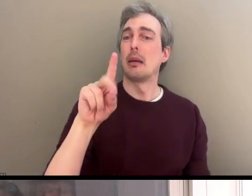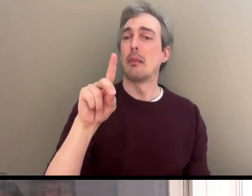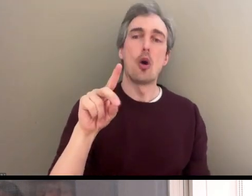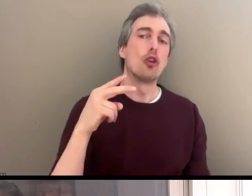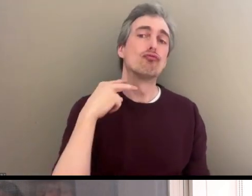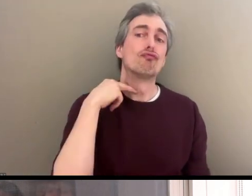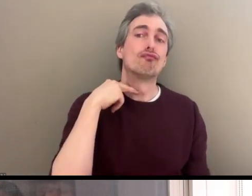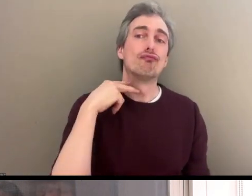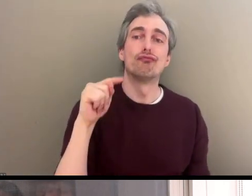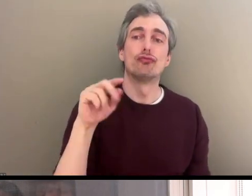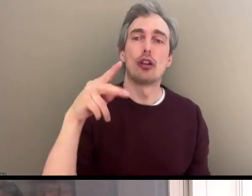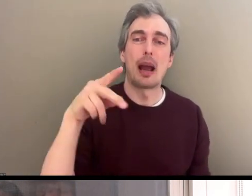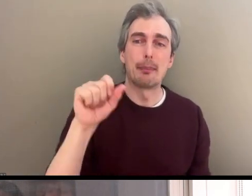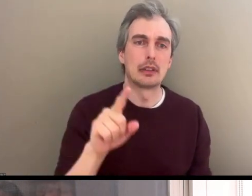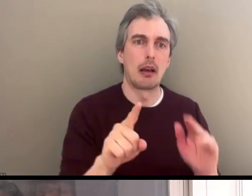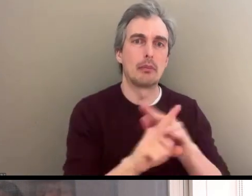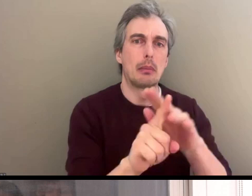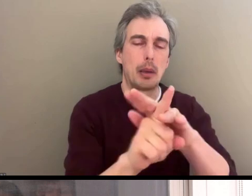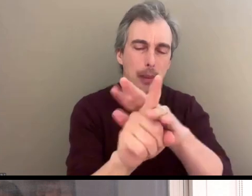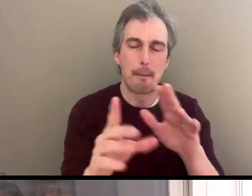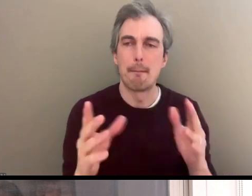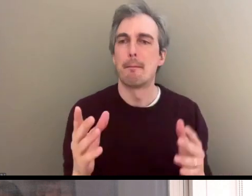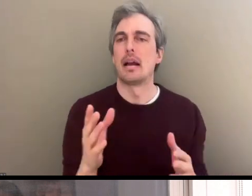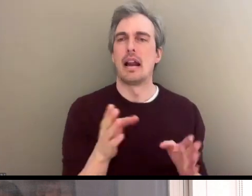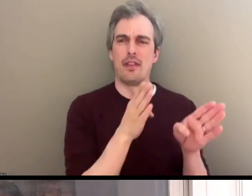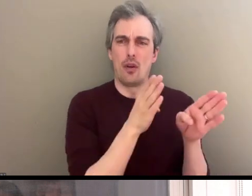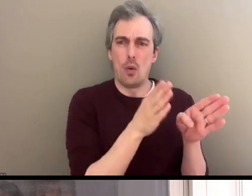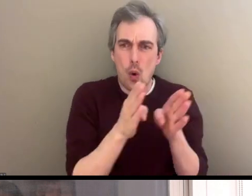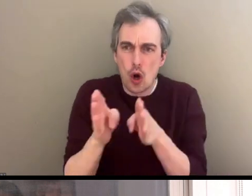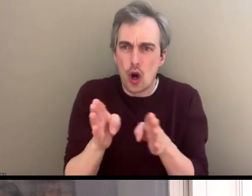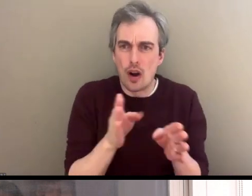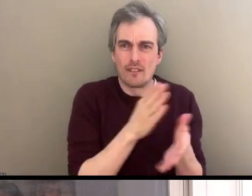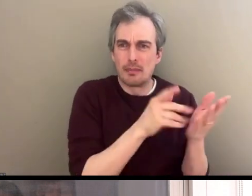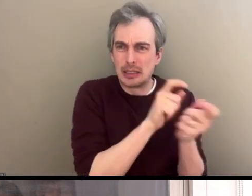And as mentioned earlier, it's pretty agnostic. You could use it with VS Code, IntelliJ.